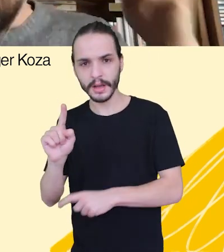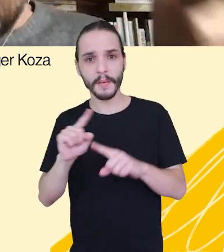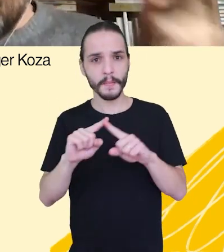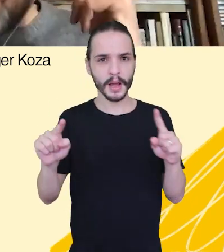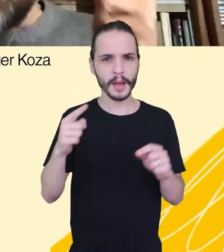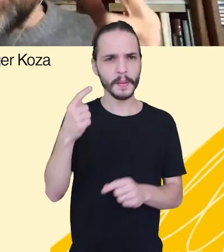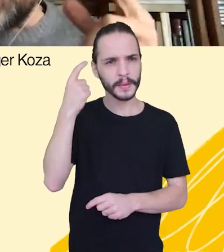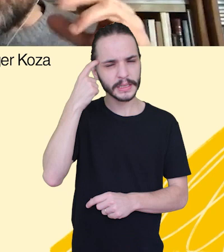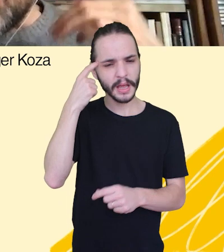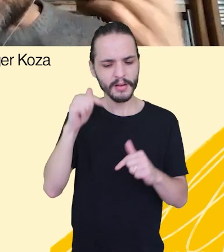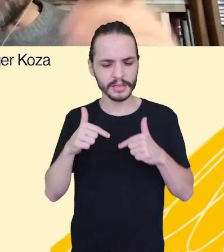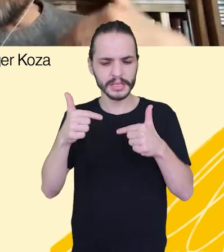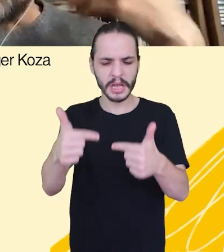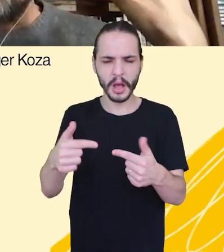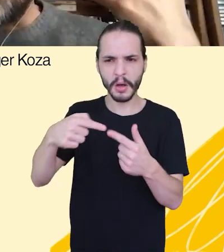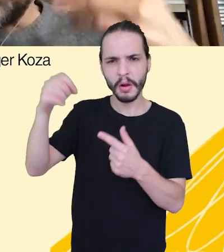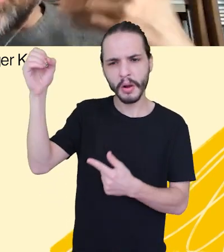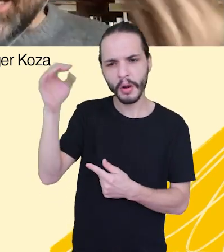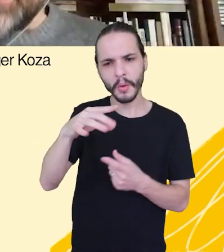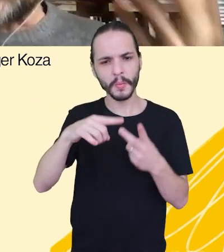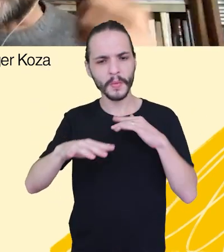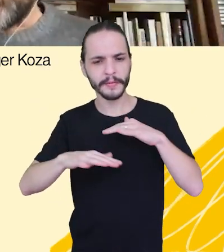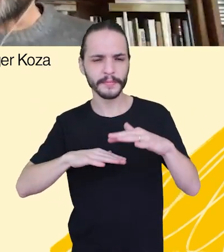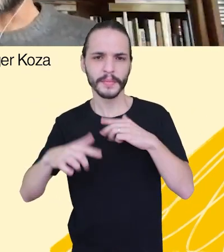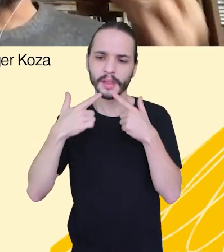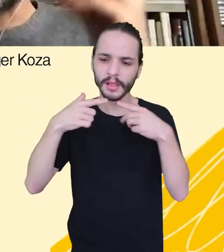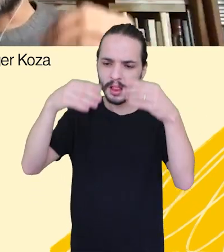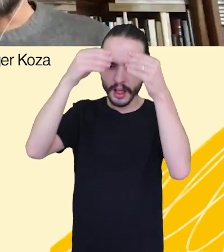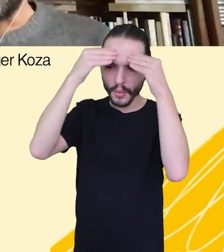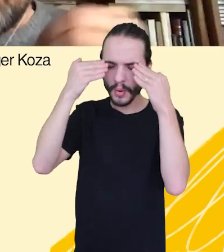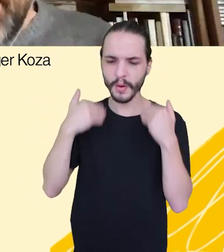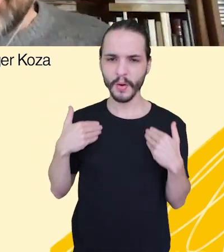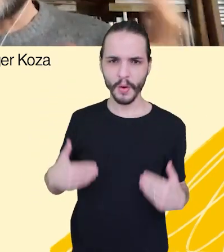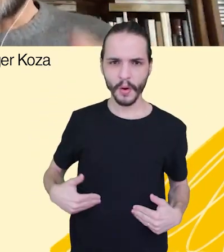The relationship between the light and the objects and the space.